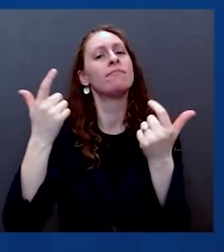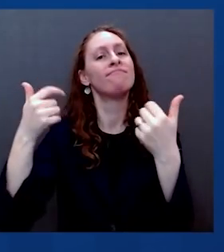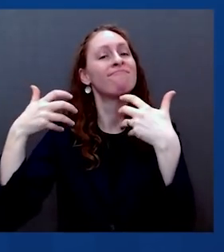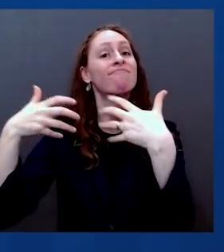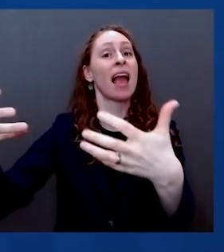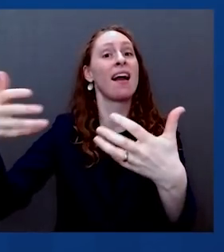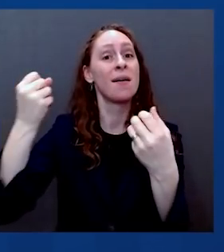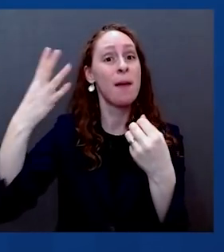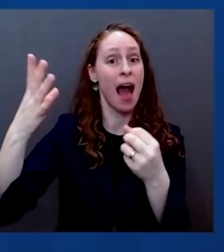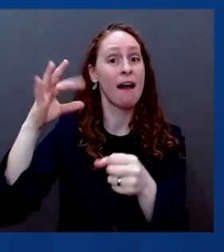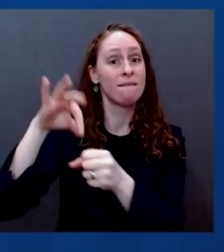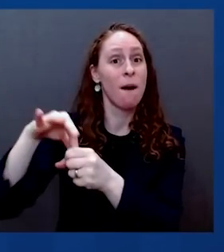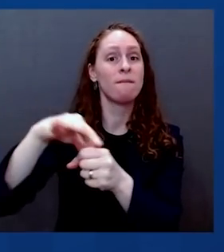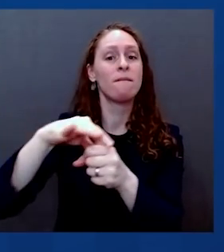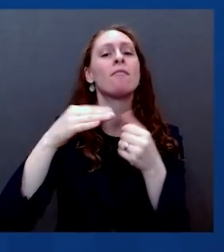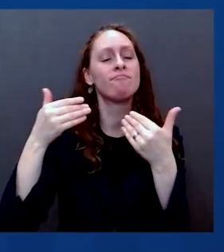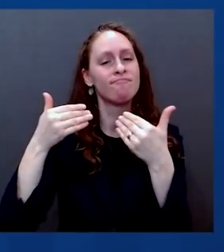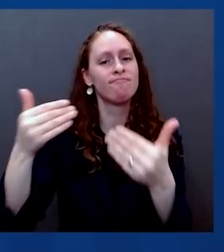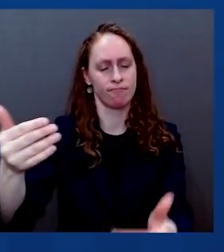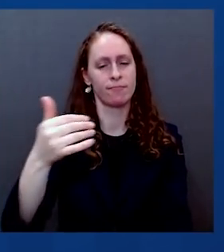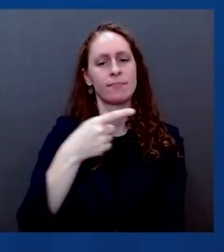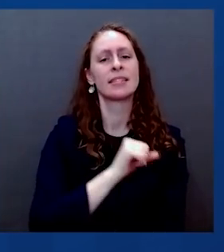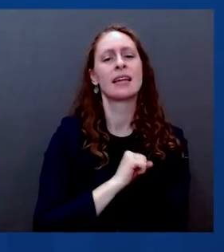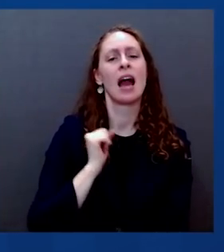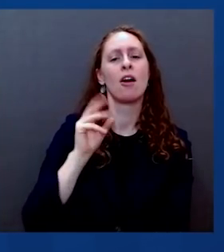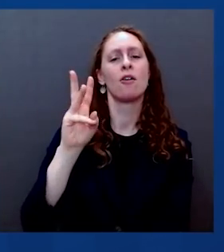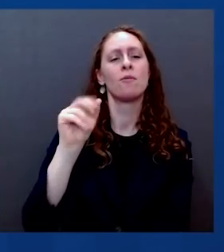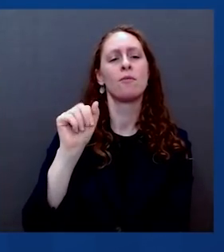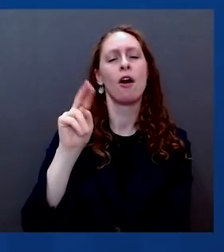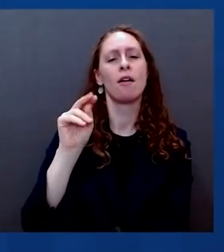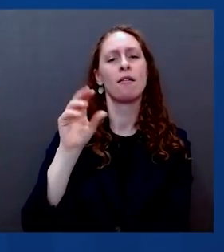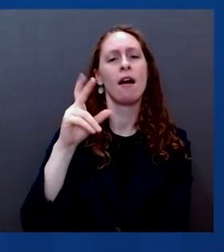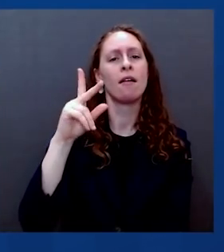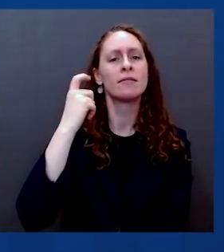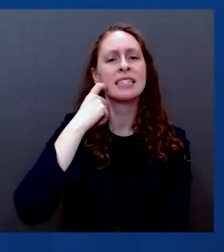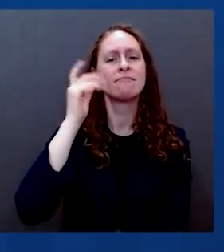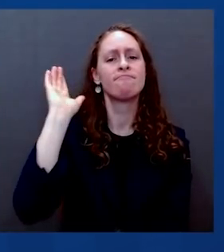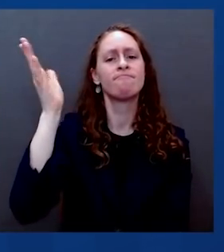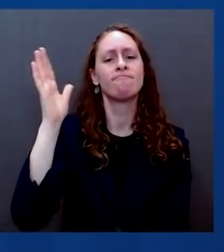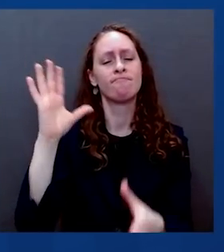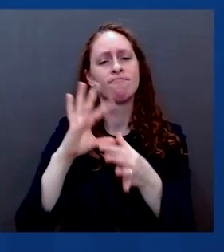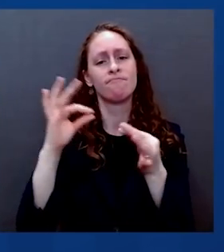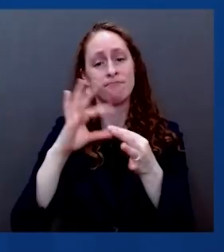If we change the rules to protect the full faith and credit of the United States, we should be able to change the rules